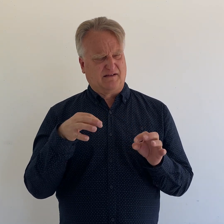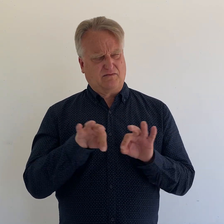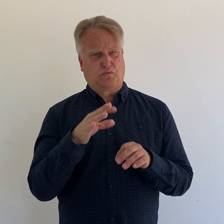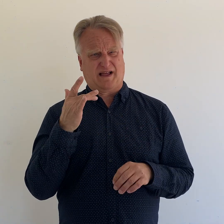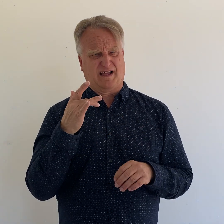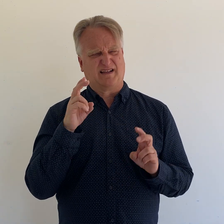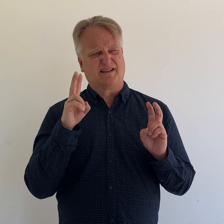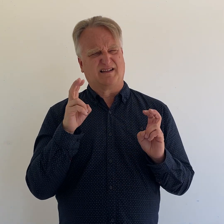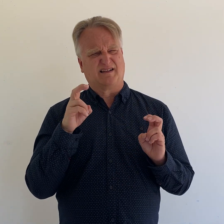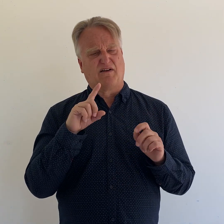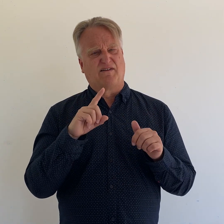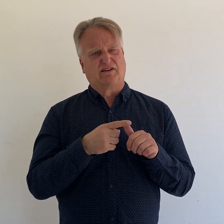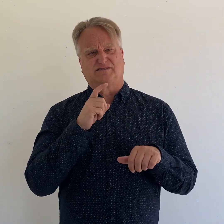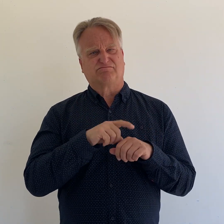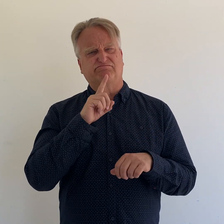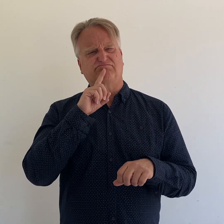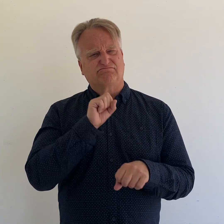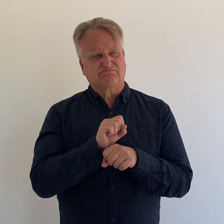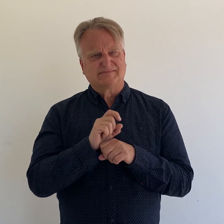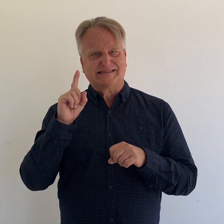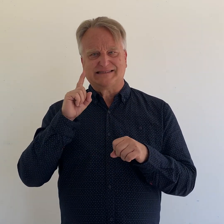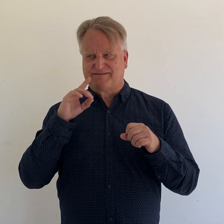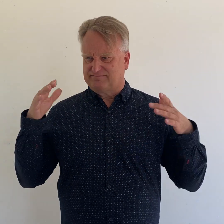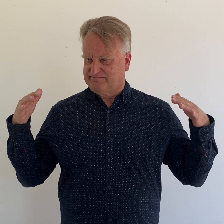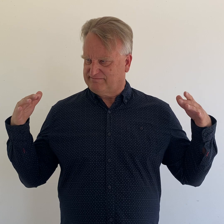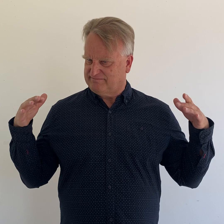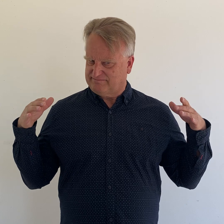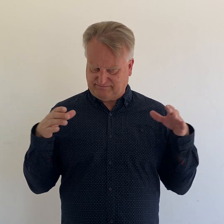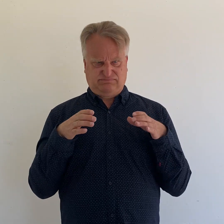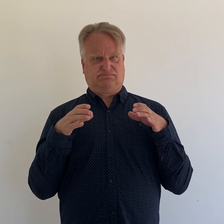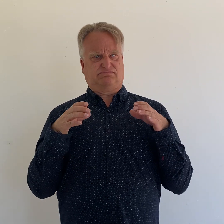That probably was the first time there was a congregation of a large number of deaf people in the United States.